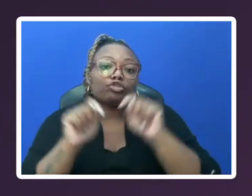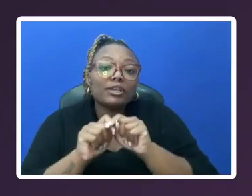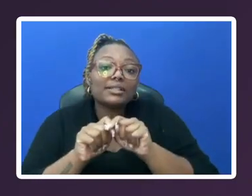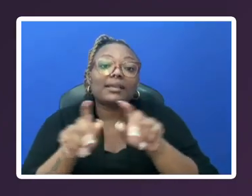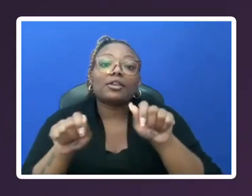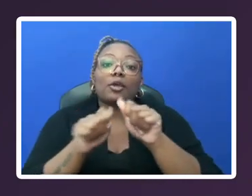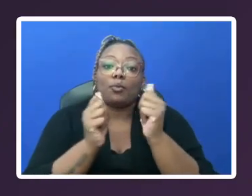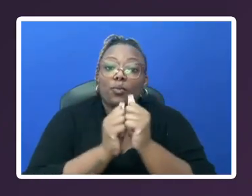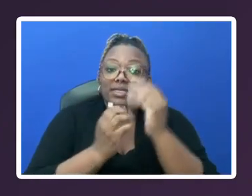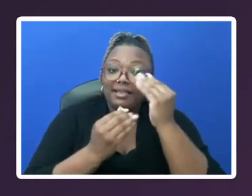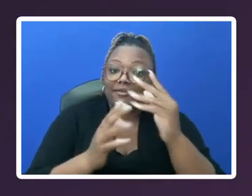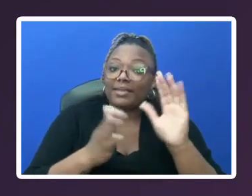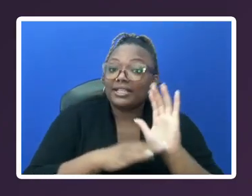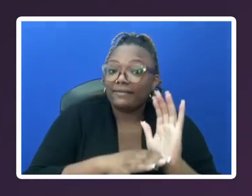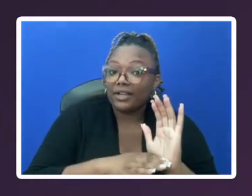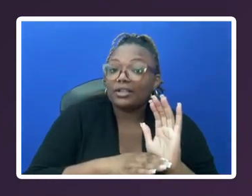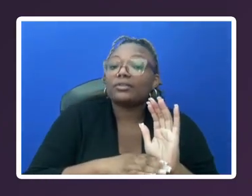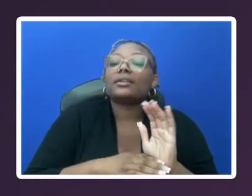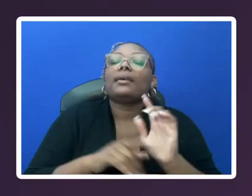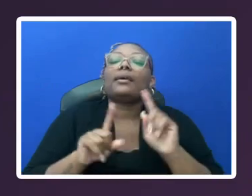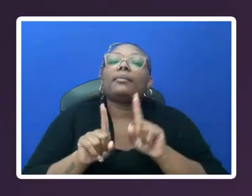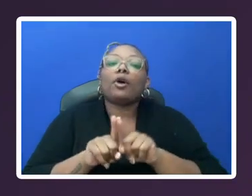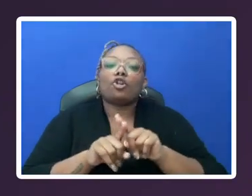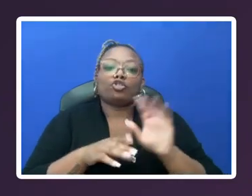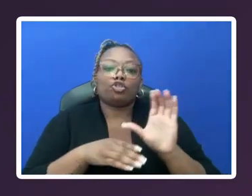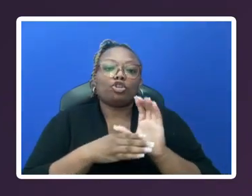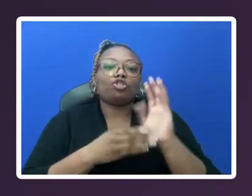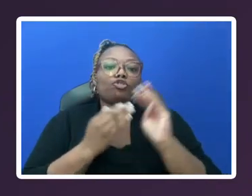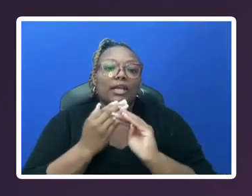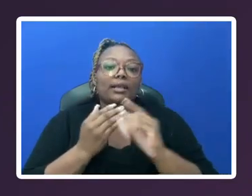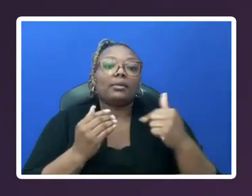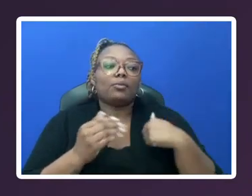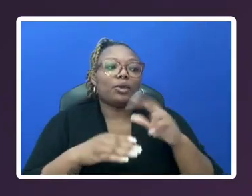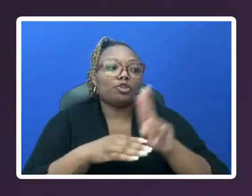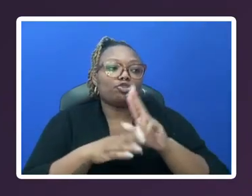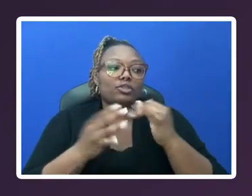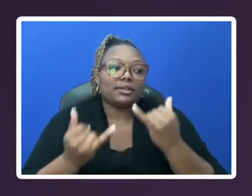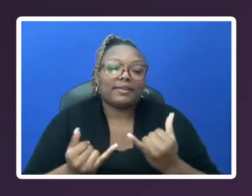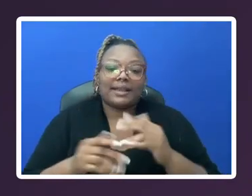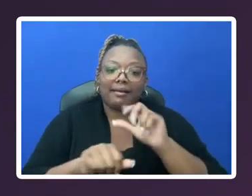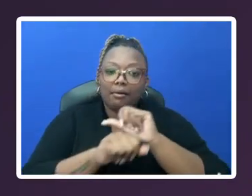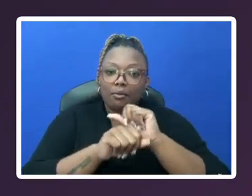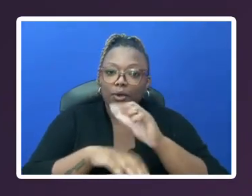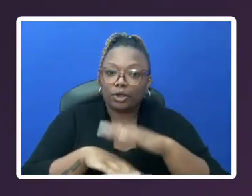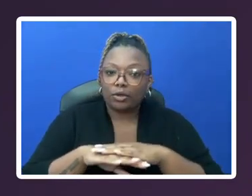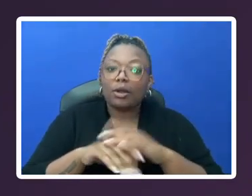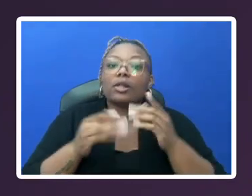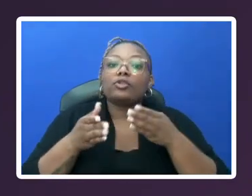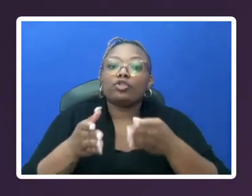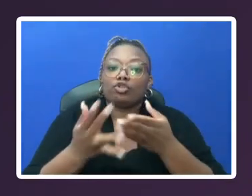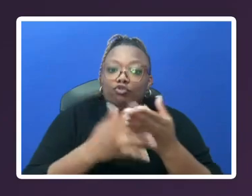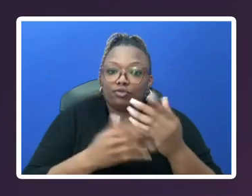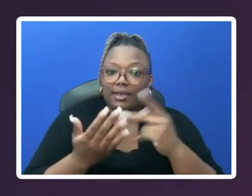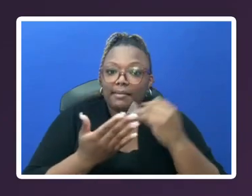that we've -- that we're piloting and working on through the project. So that will all be available